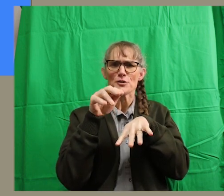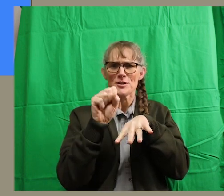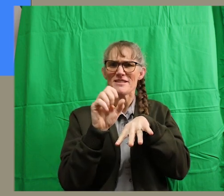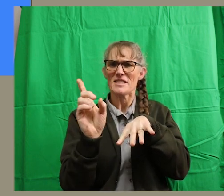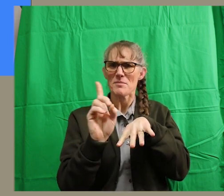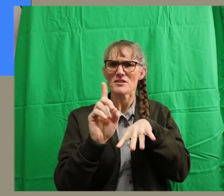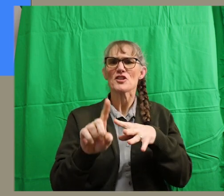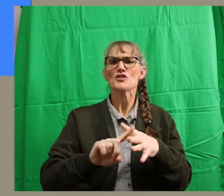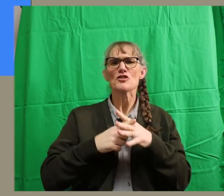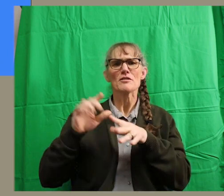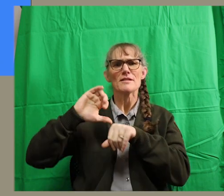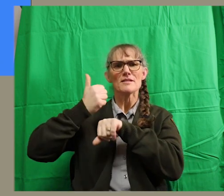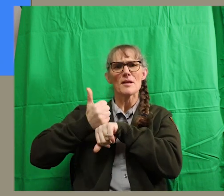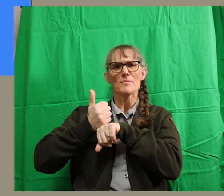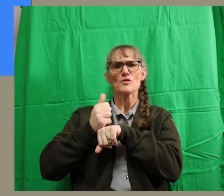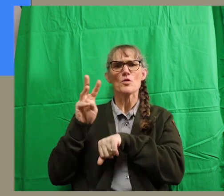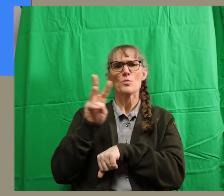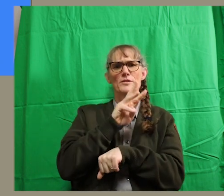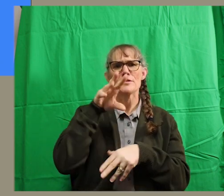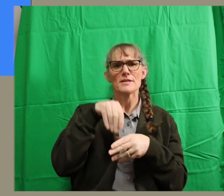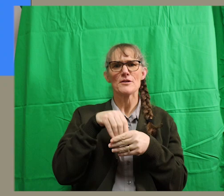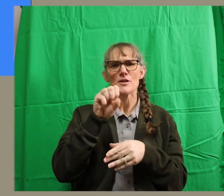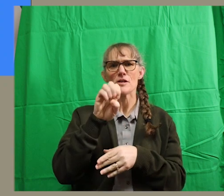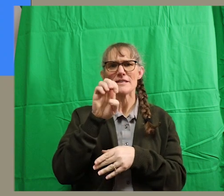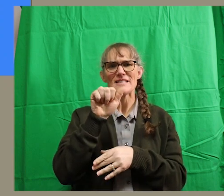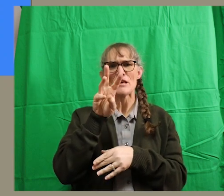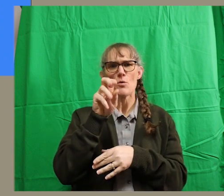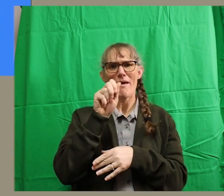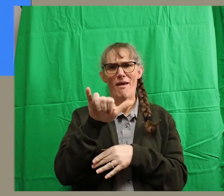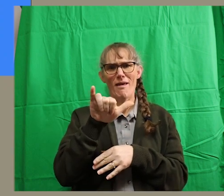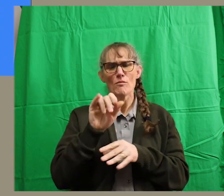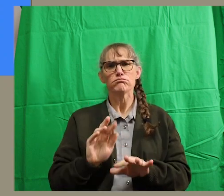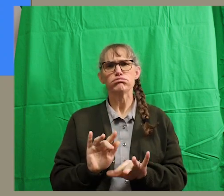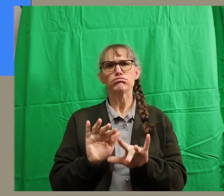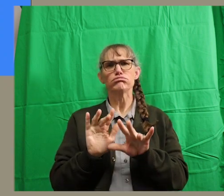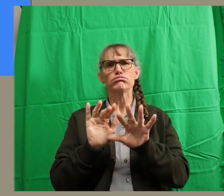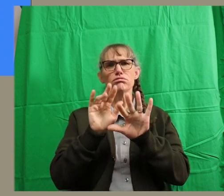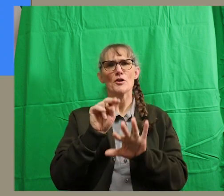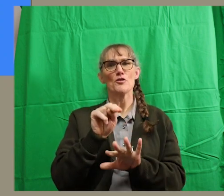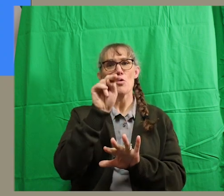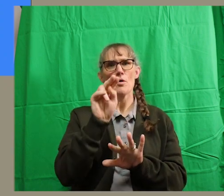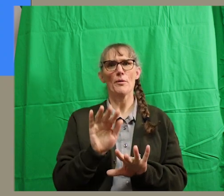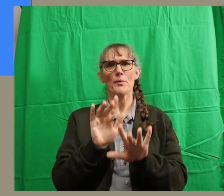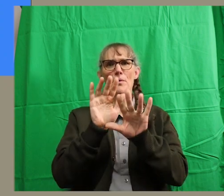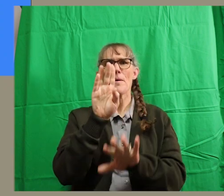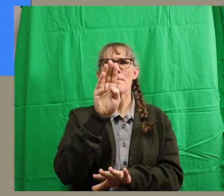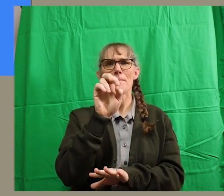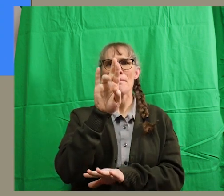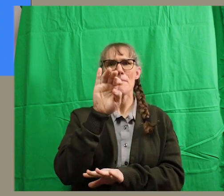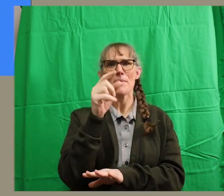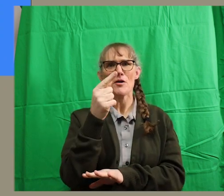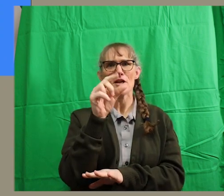and it eventually moved northward up the WIS and then across the Bering Strait into Hokkaido.